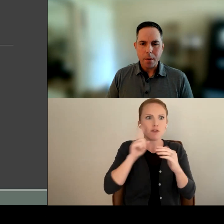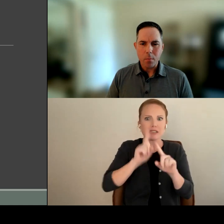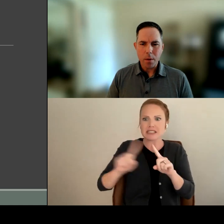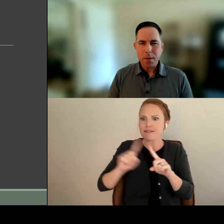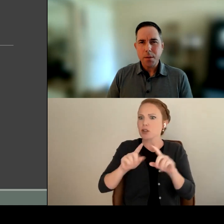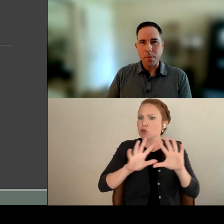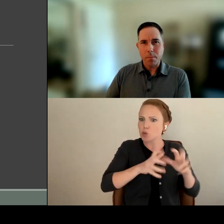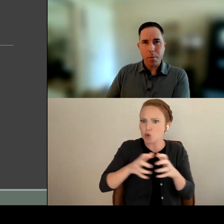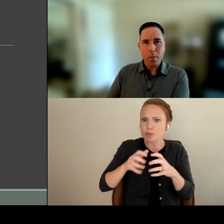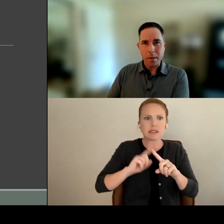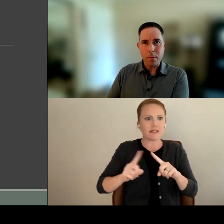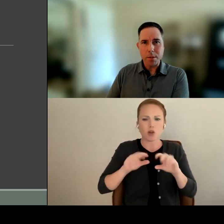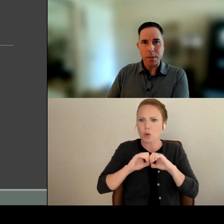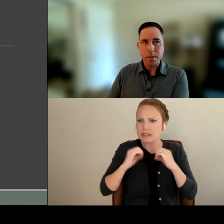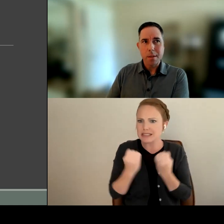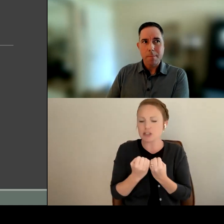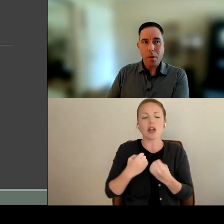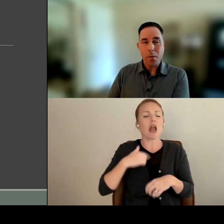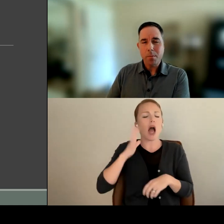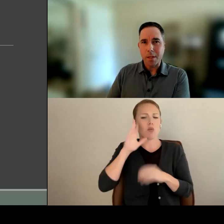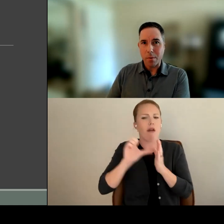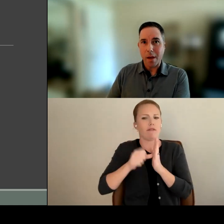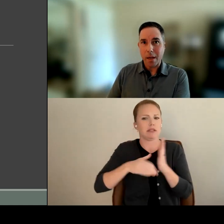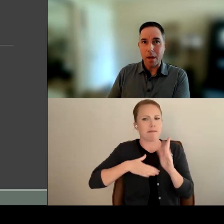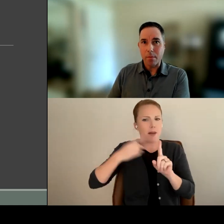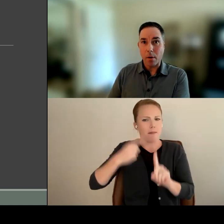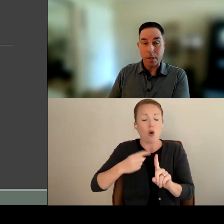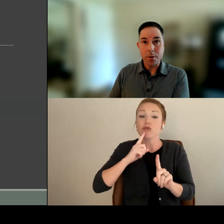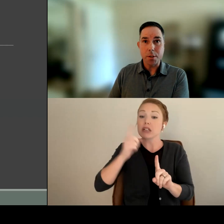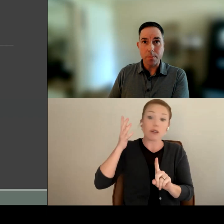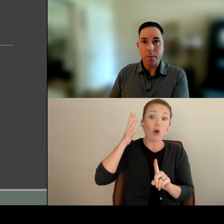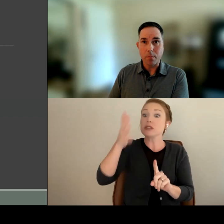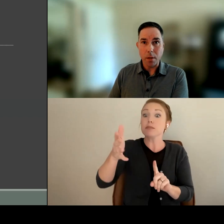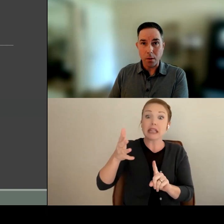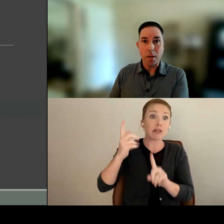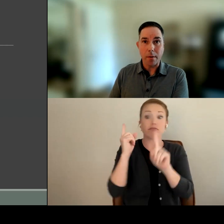And we will get to the point which is ultimately that we've got to have our leadership really looking